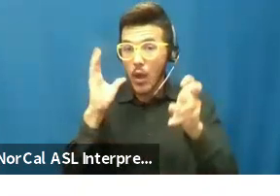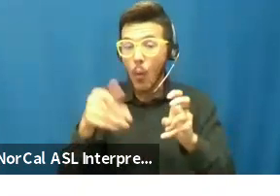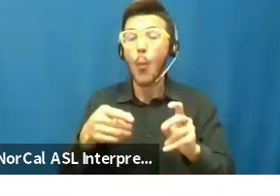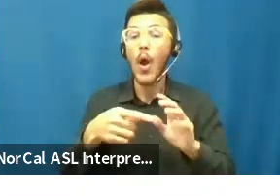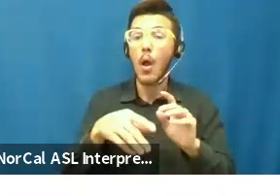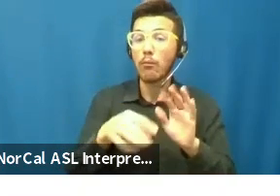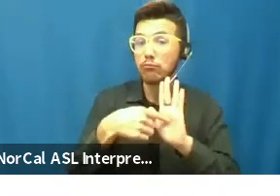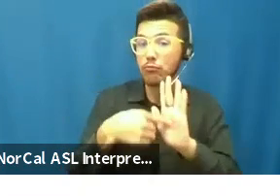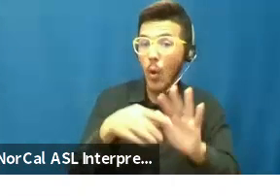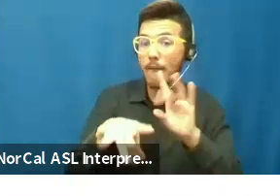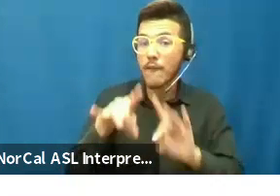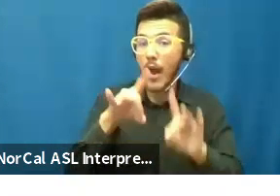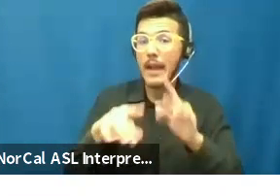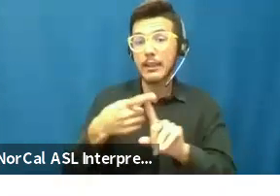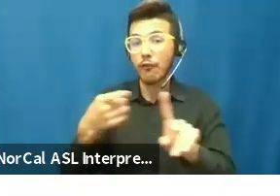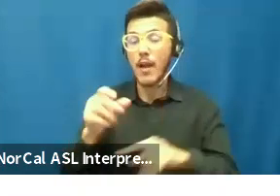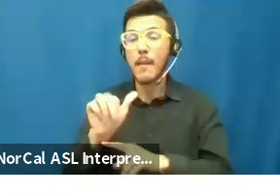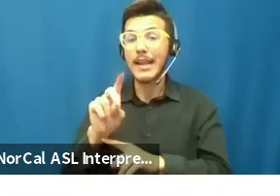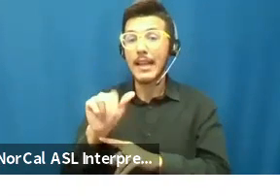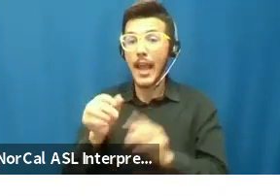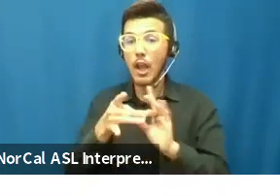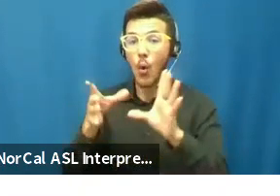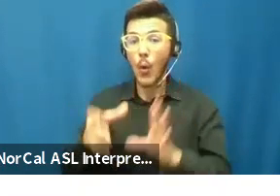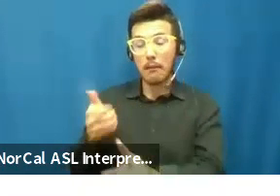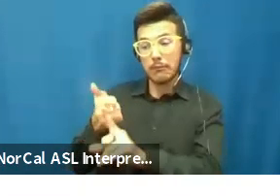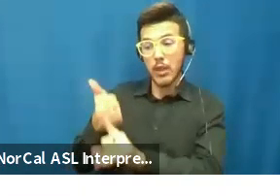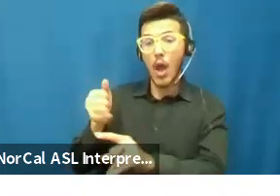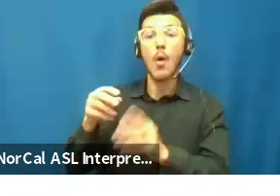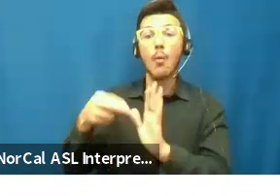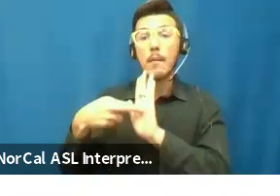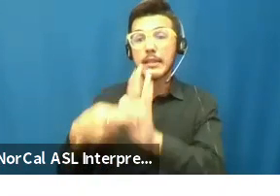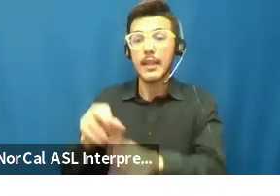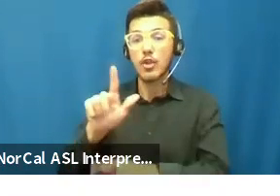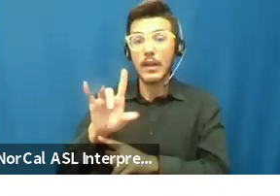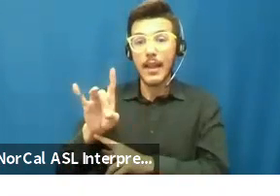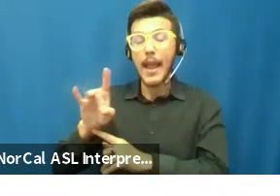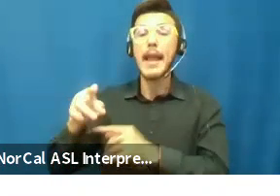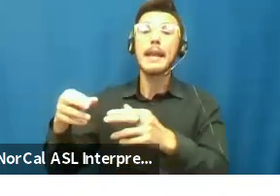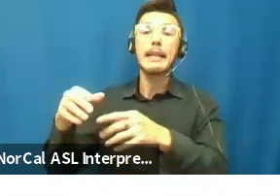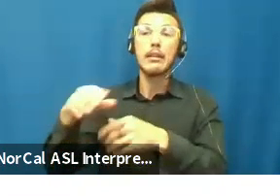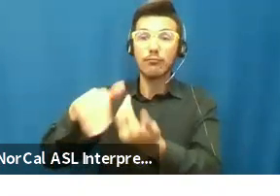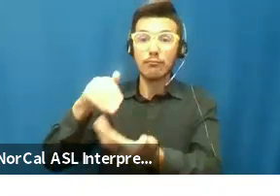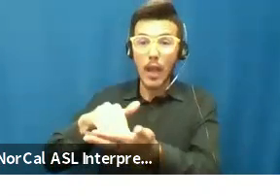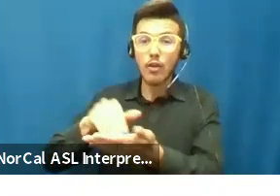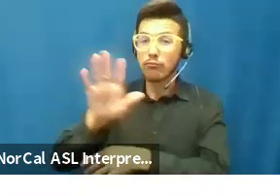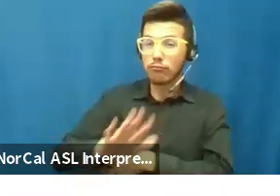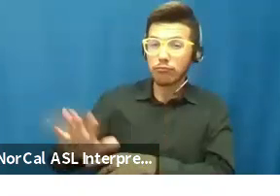coordinators who represent 20 healthcare systems across the country. Specifically this presentation